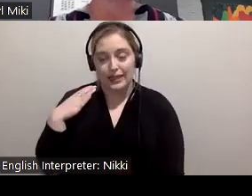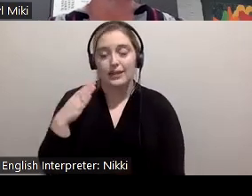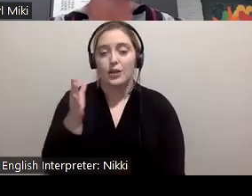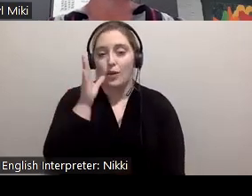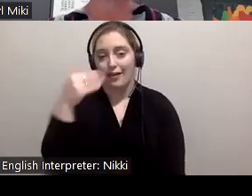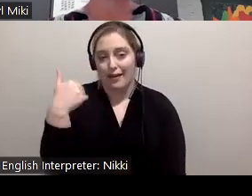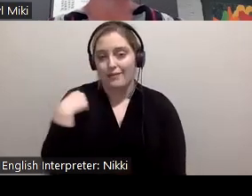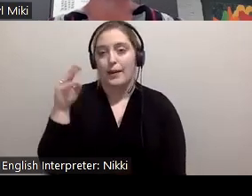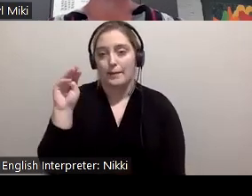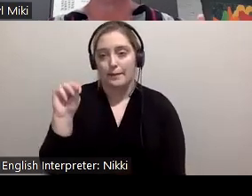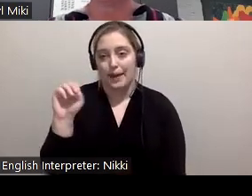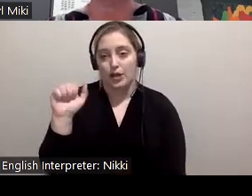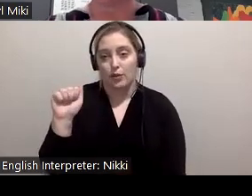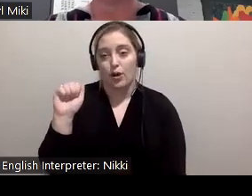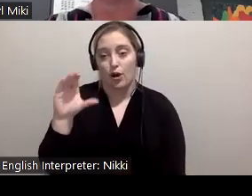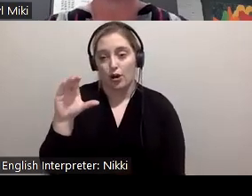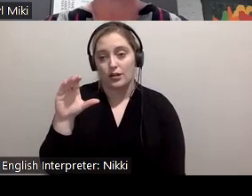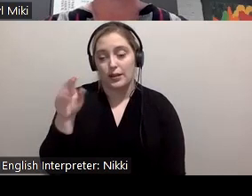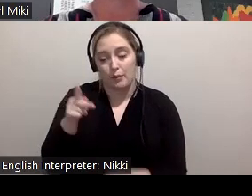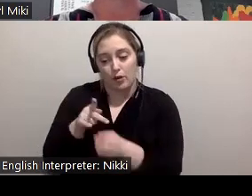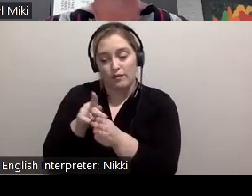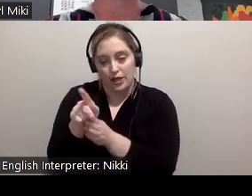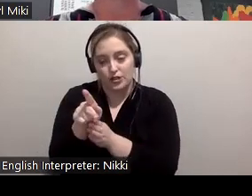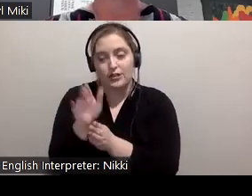they're going to evaluate the impact of your programming,